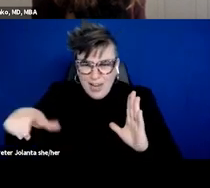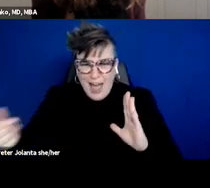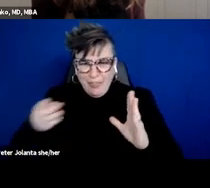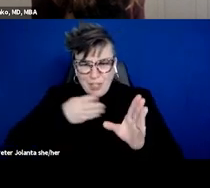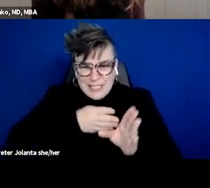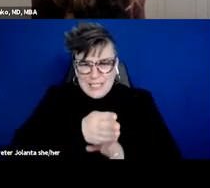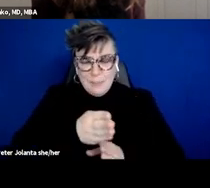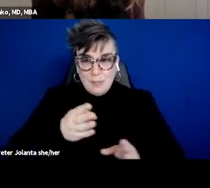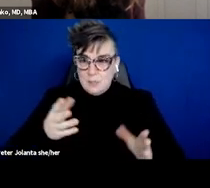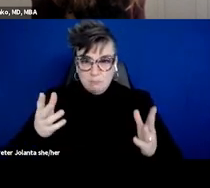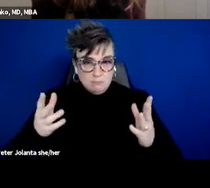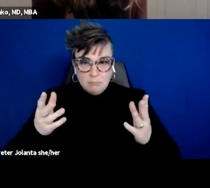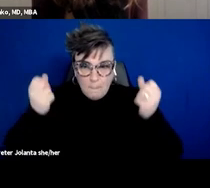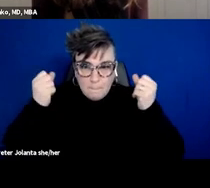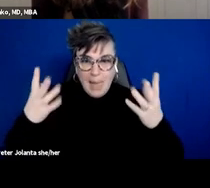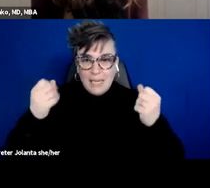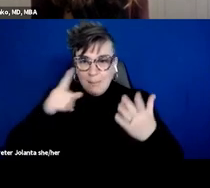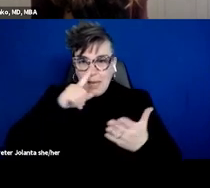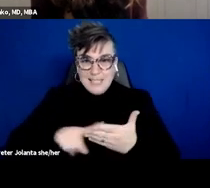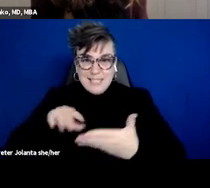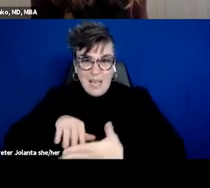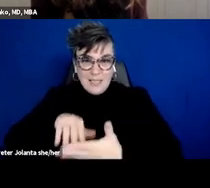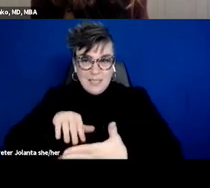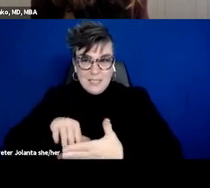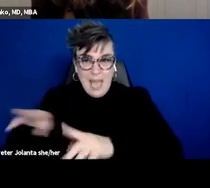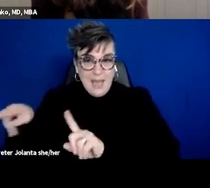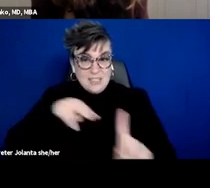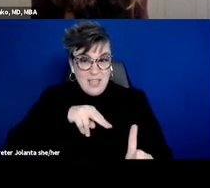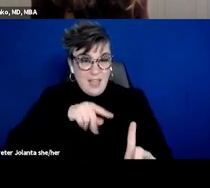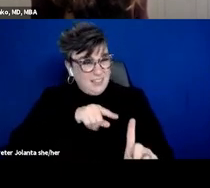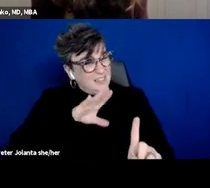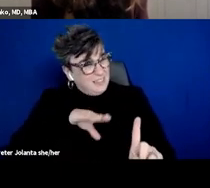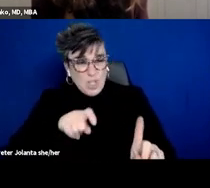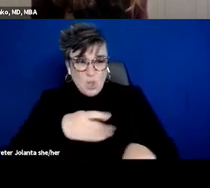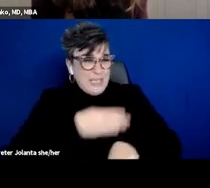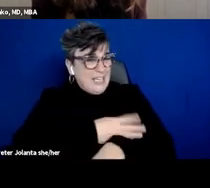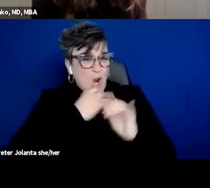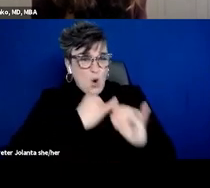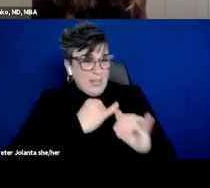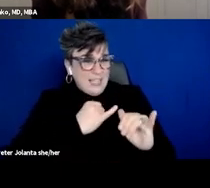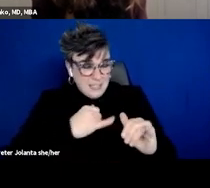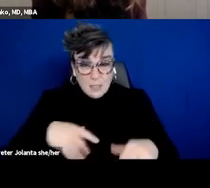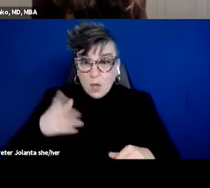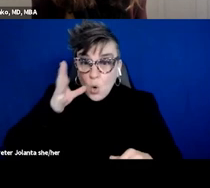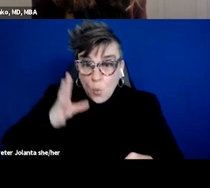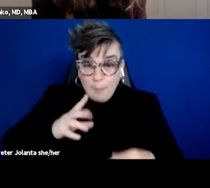of numerous studies, where we know that level of women, racial and ethnic minorities, sexual